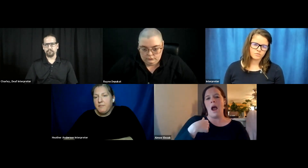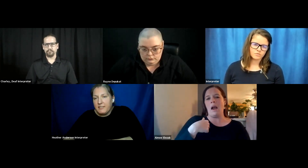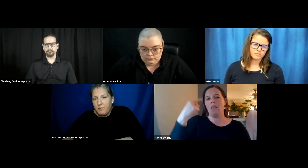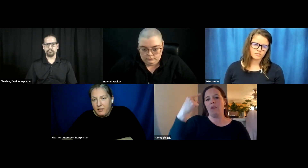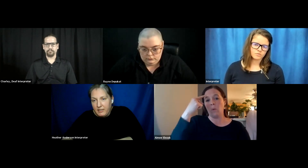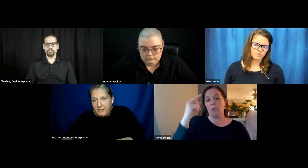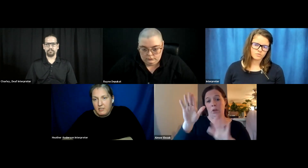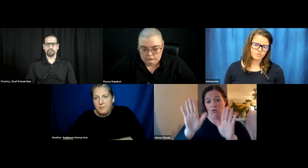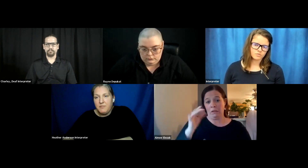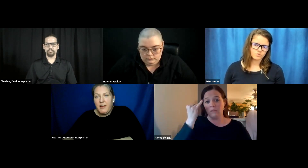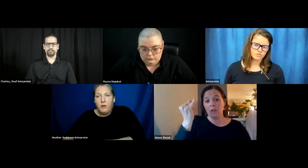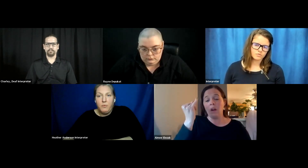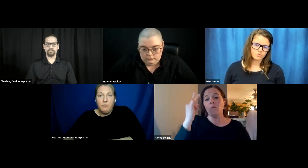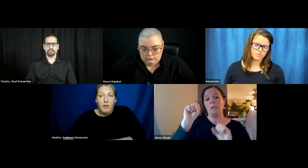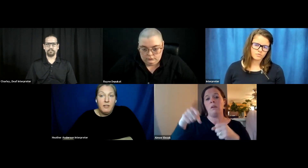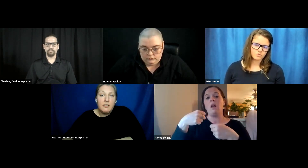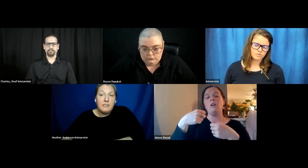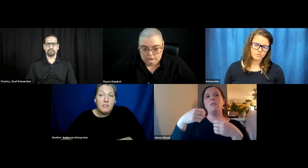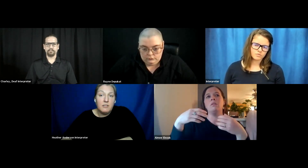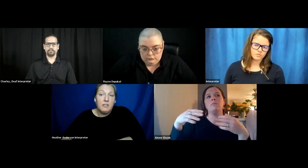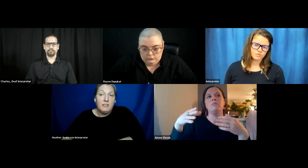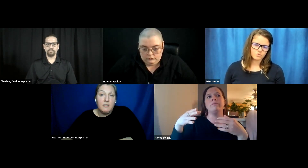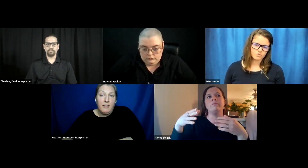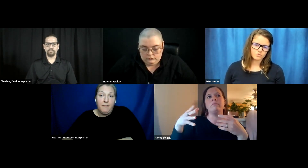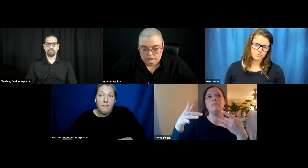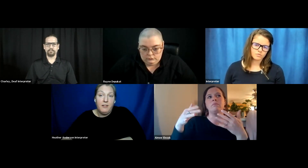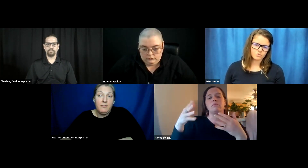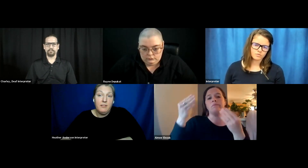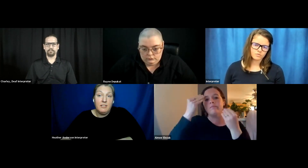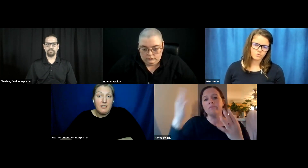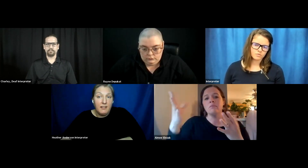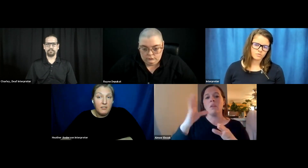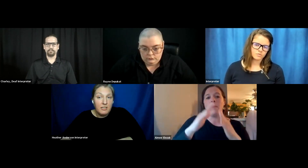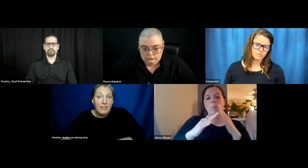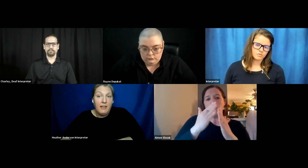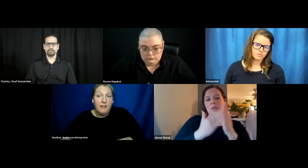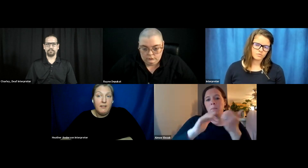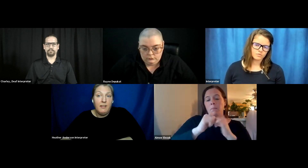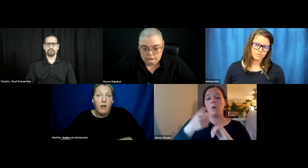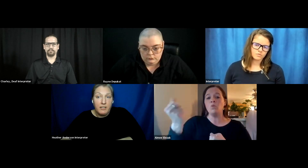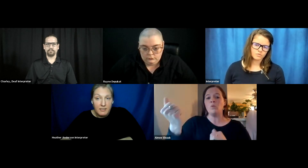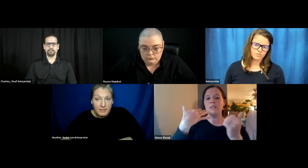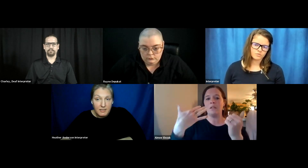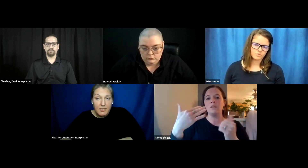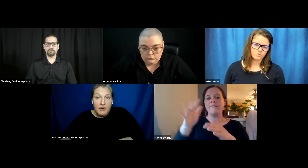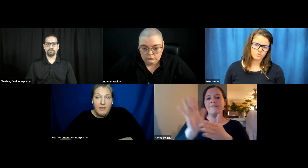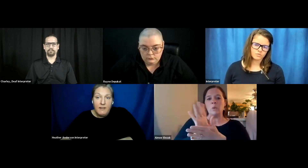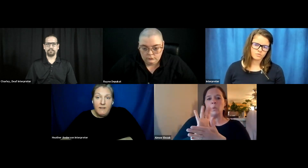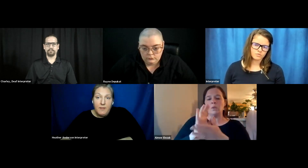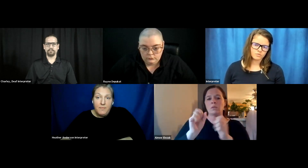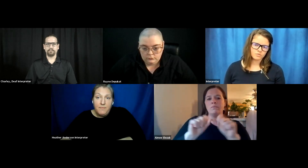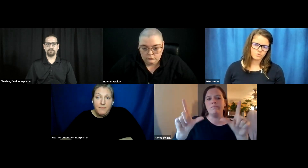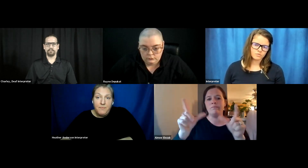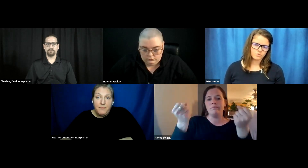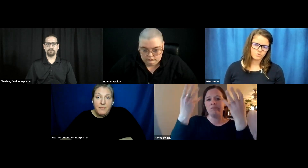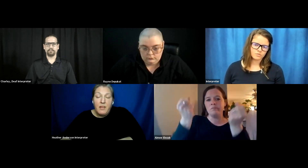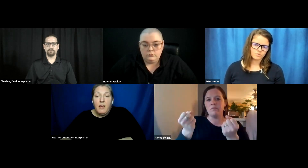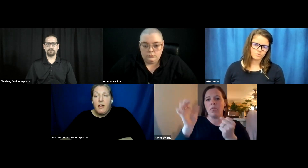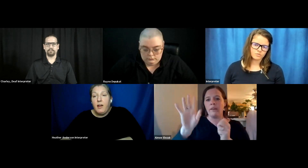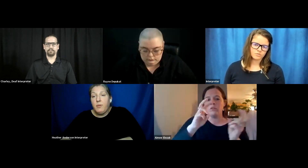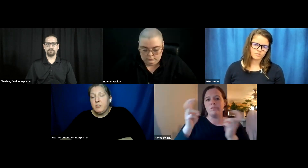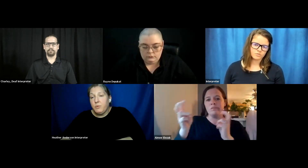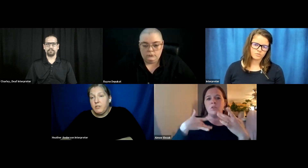little bit of flexibility in terms of how we run this, just because of the, the technology and the audience.